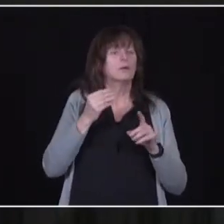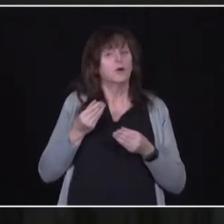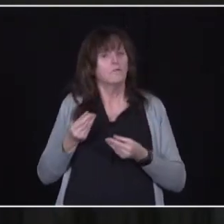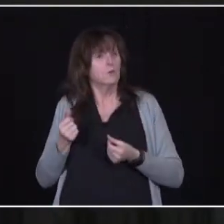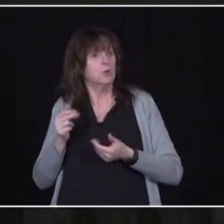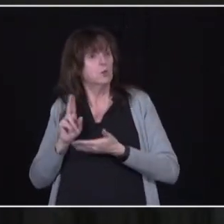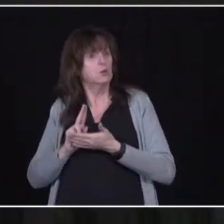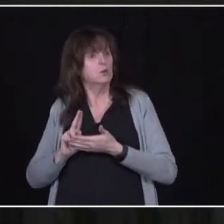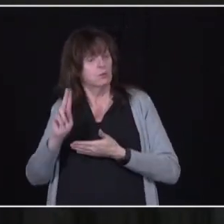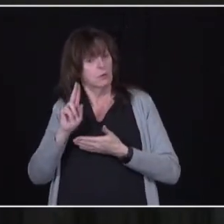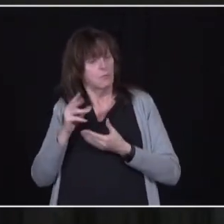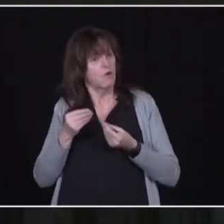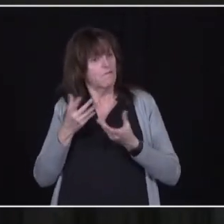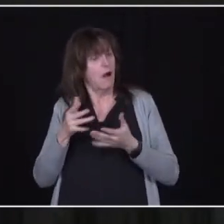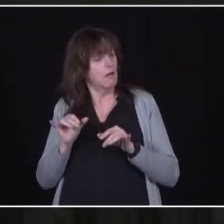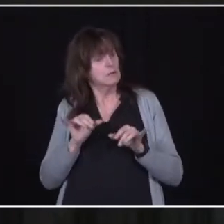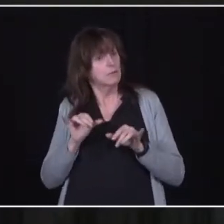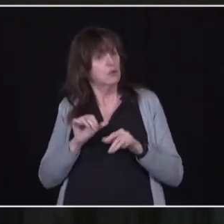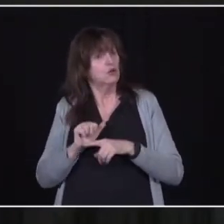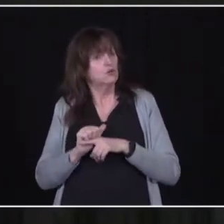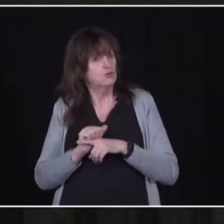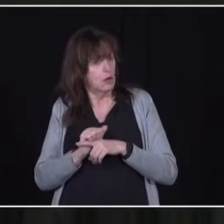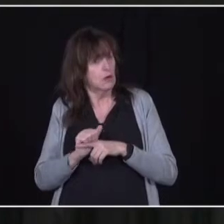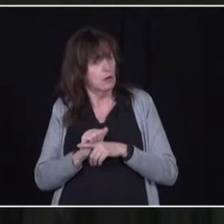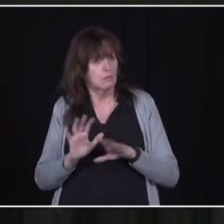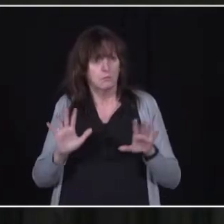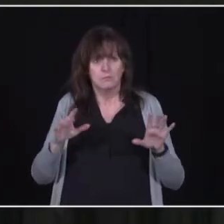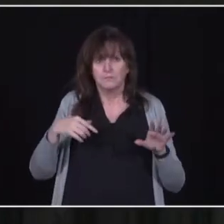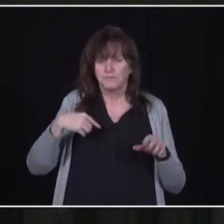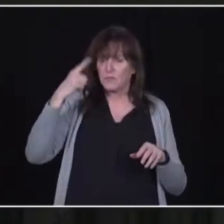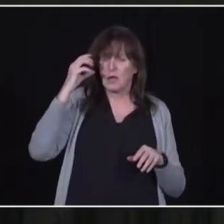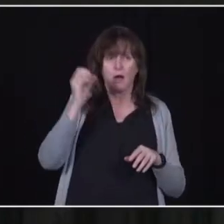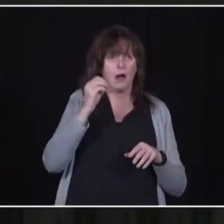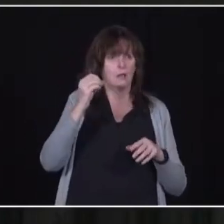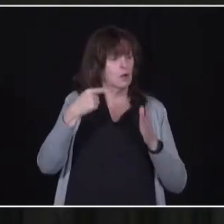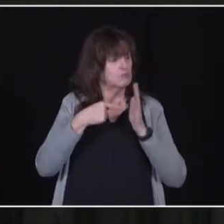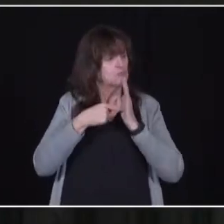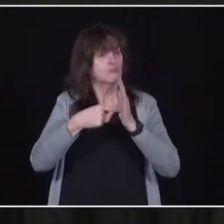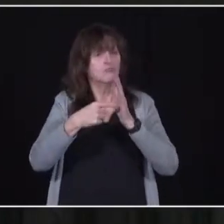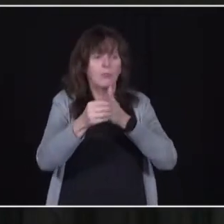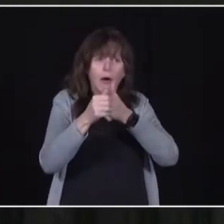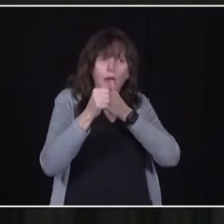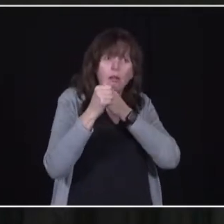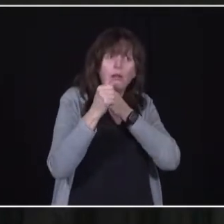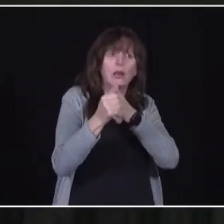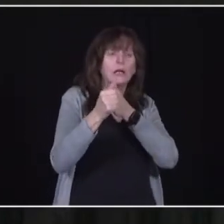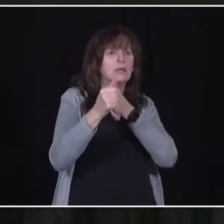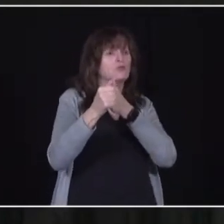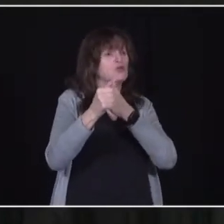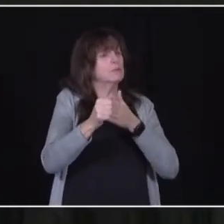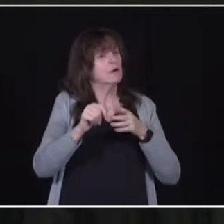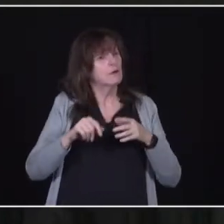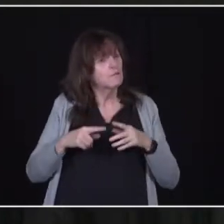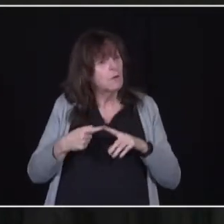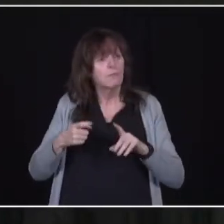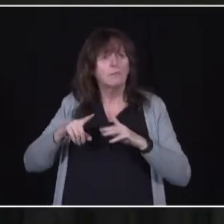Perhaps I will just simply add all of our institutions, publicly funded institutions provide PSW training and a number of our